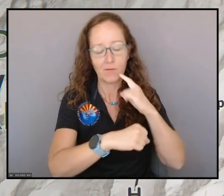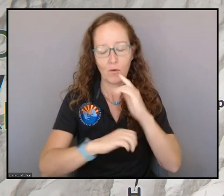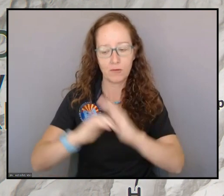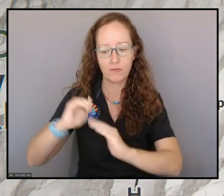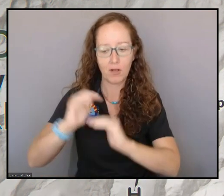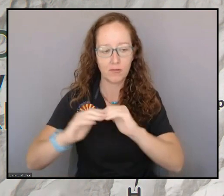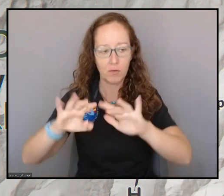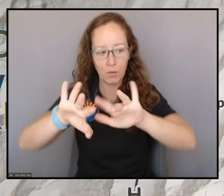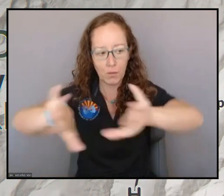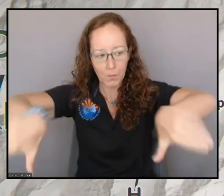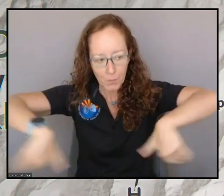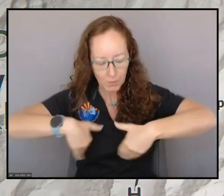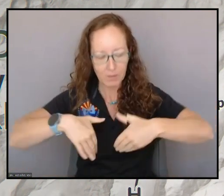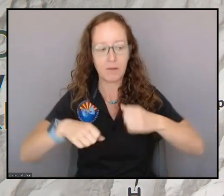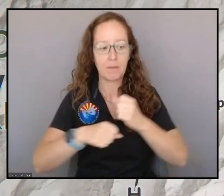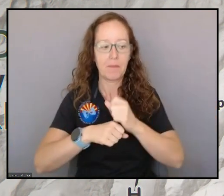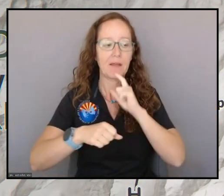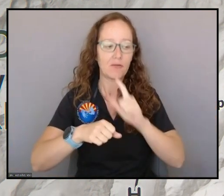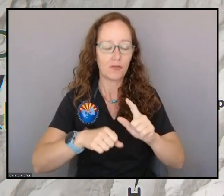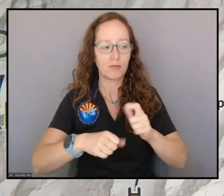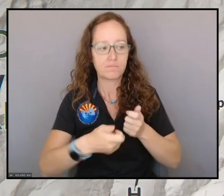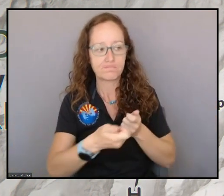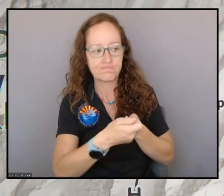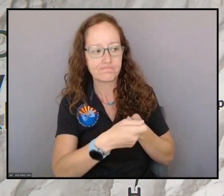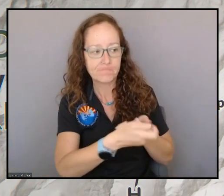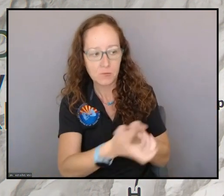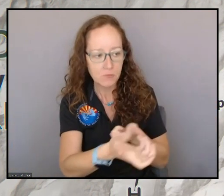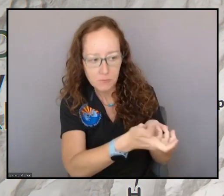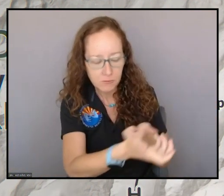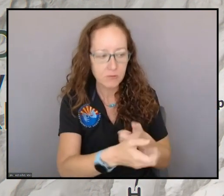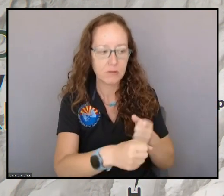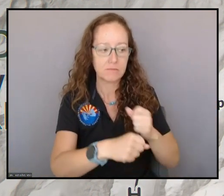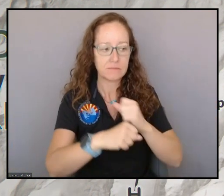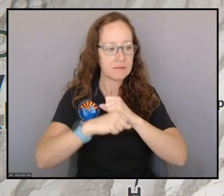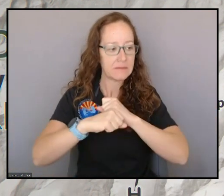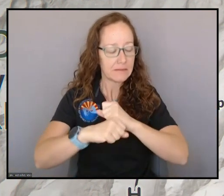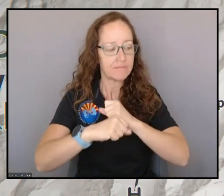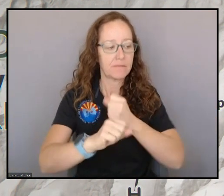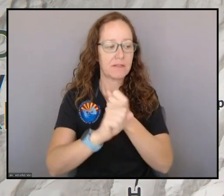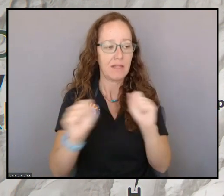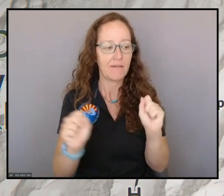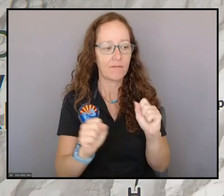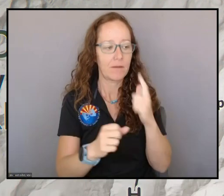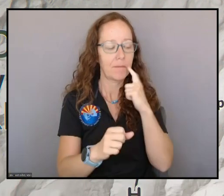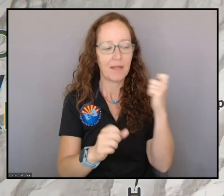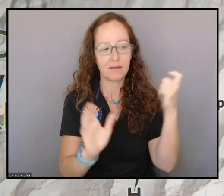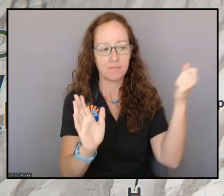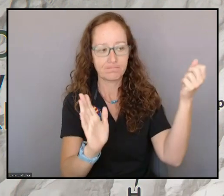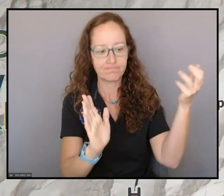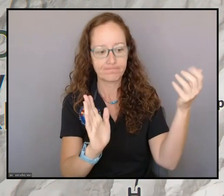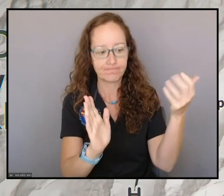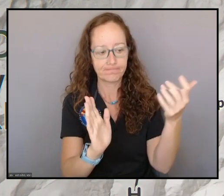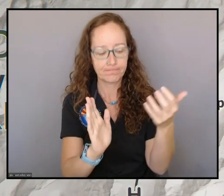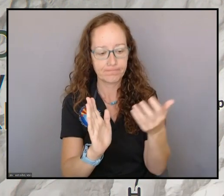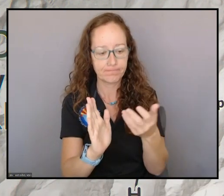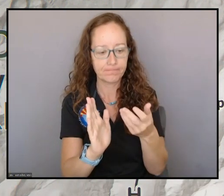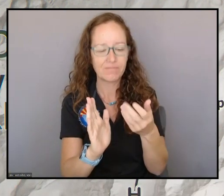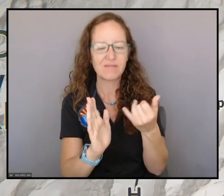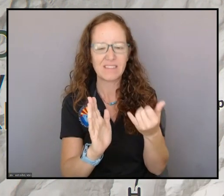remain safe as that fire consumes and begins to die out/ less now from the control lines that we've put in place